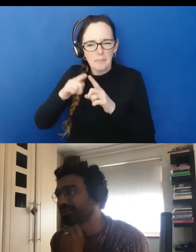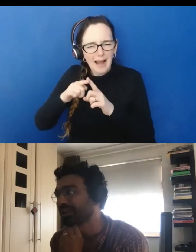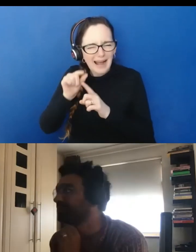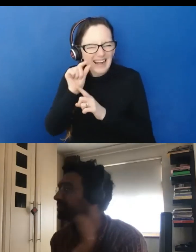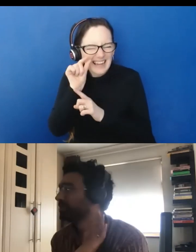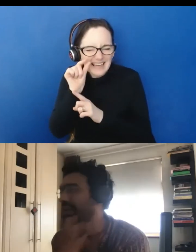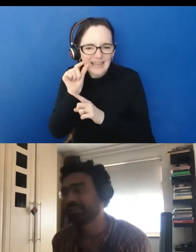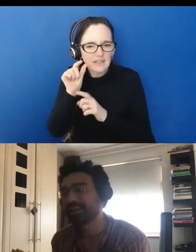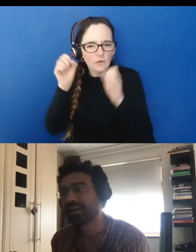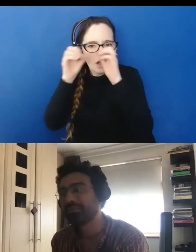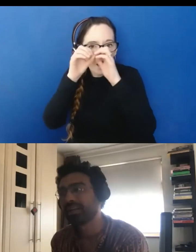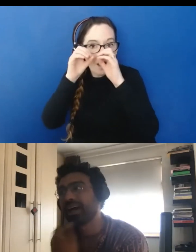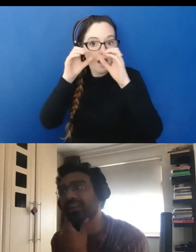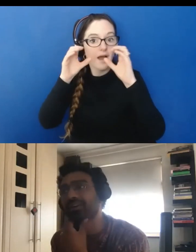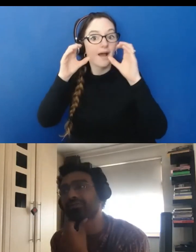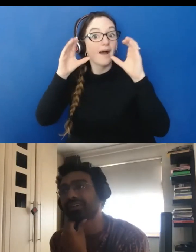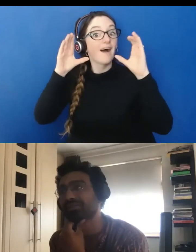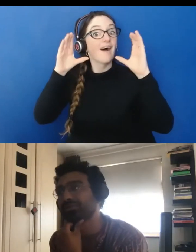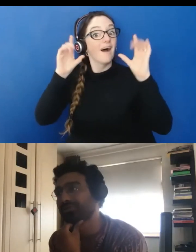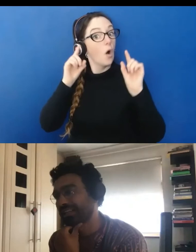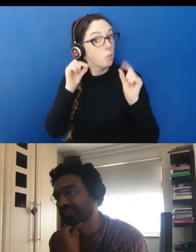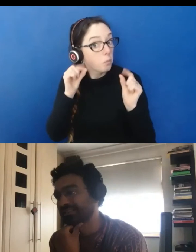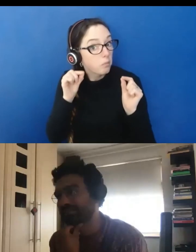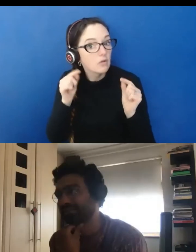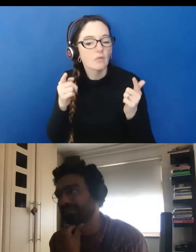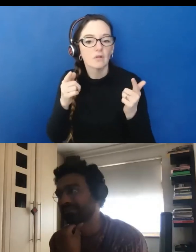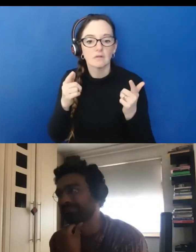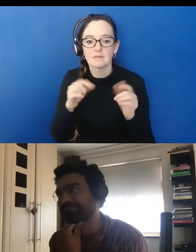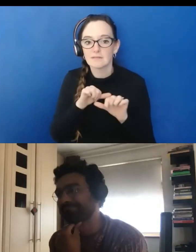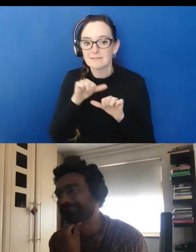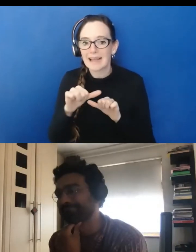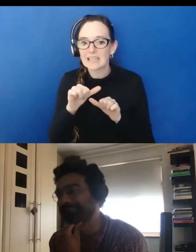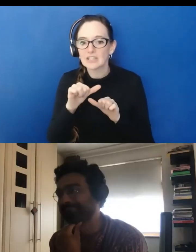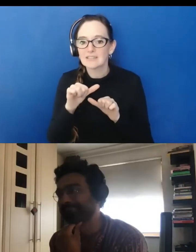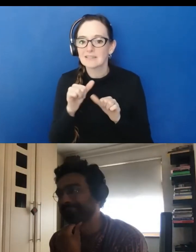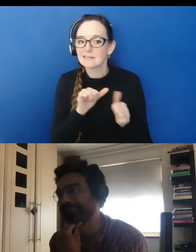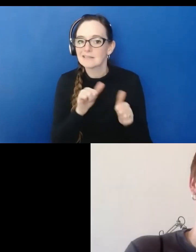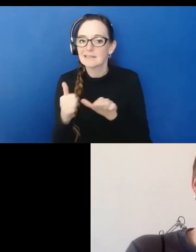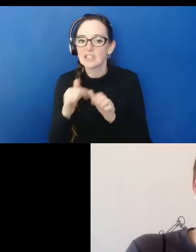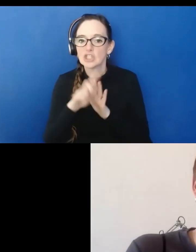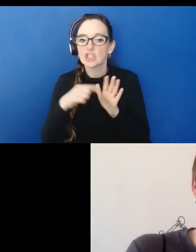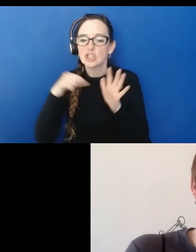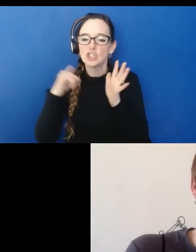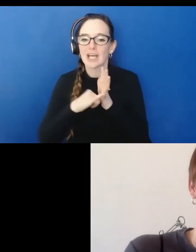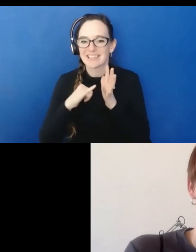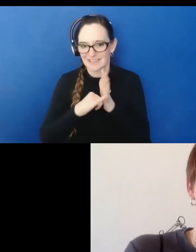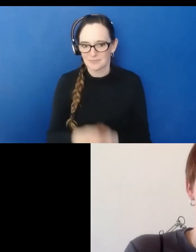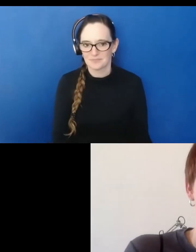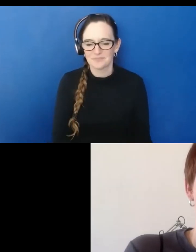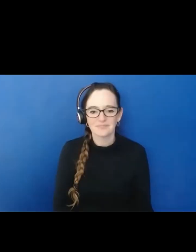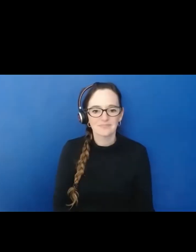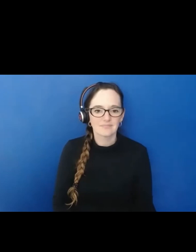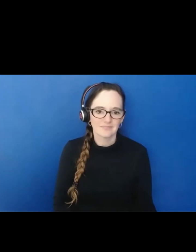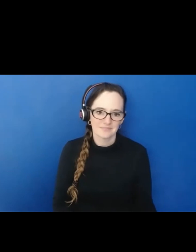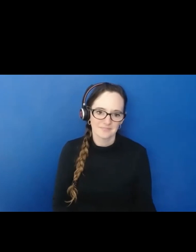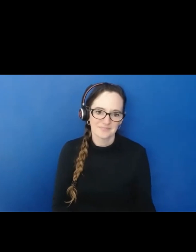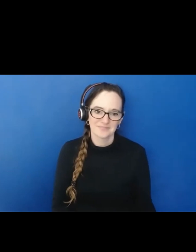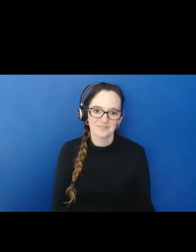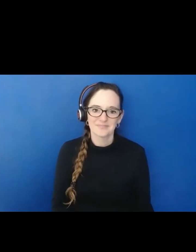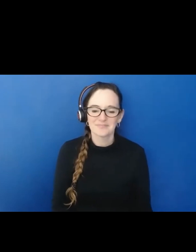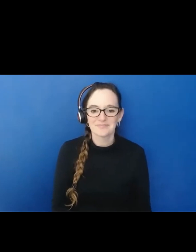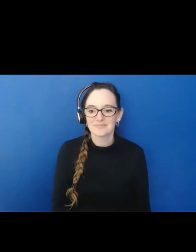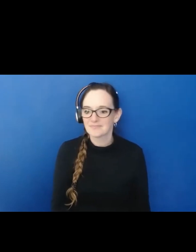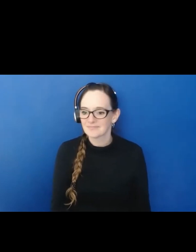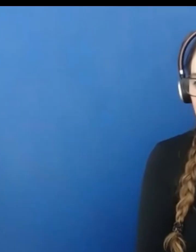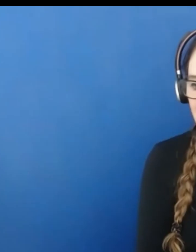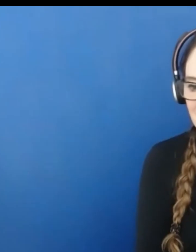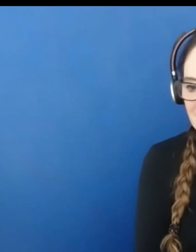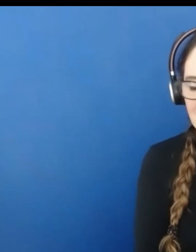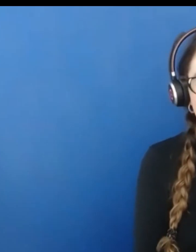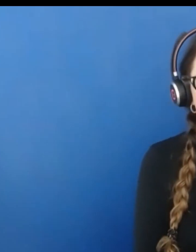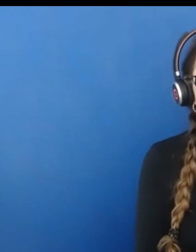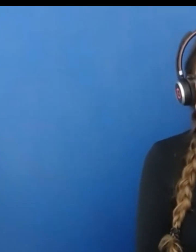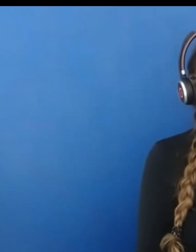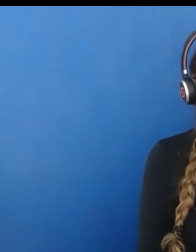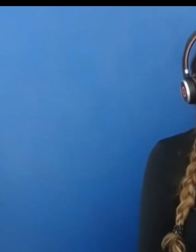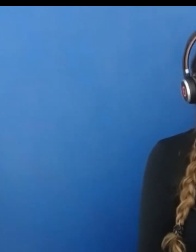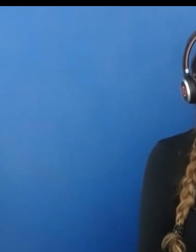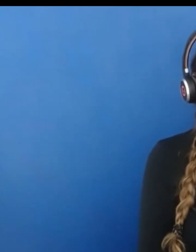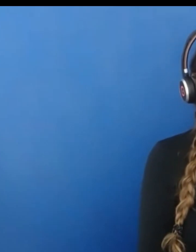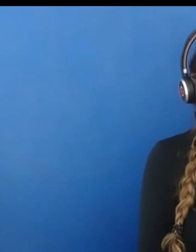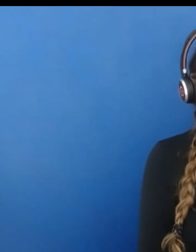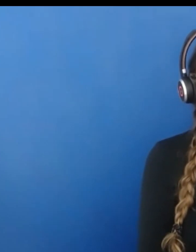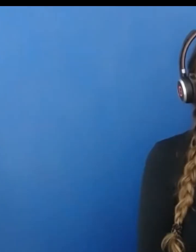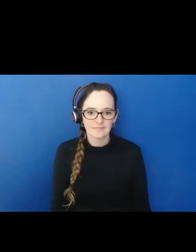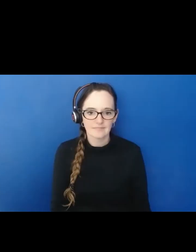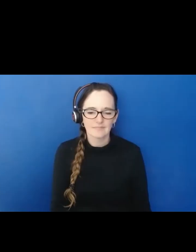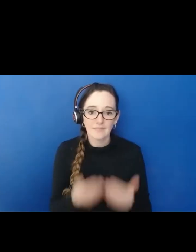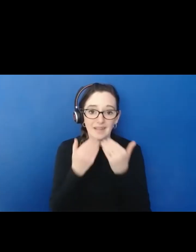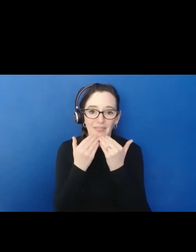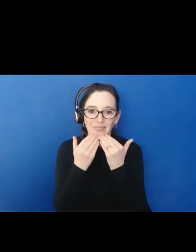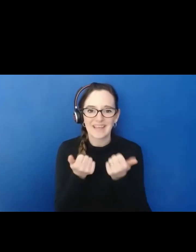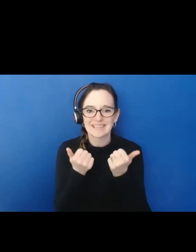So, with that I'm going to handover to Jes. >> JES: thanks so much, Sidd and Soledad and